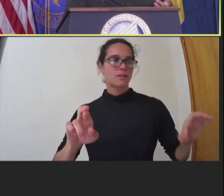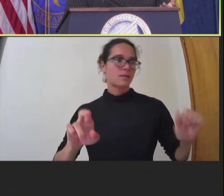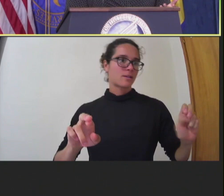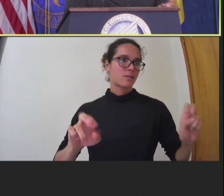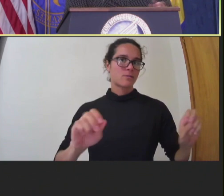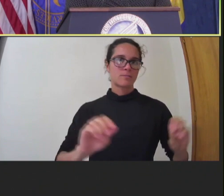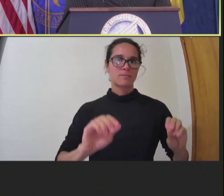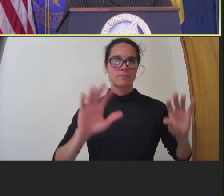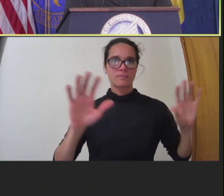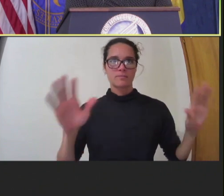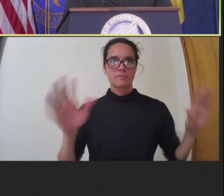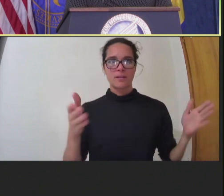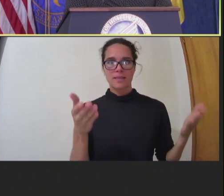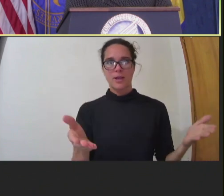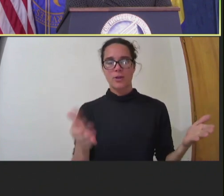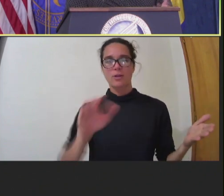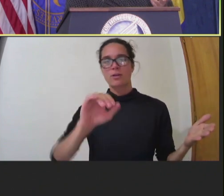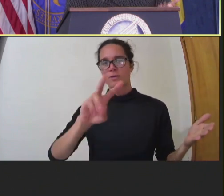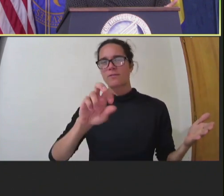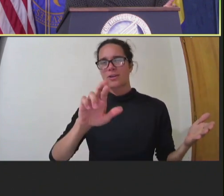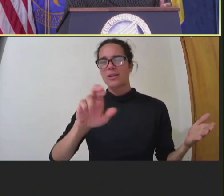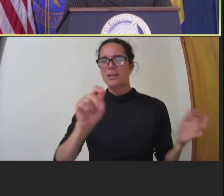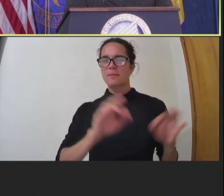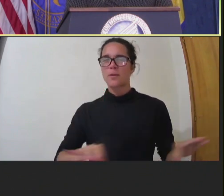cancer is an important one to consider because it's known as a silent killer.